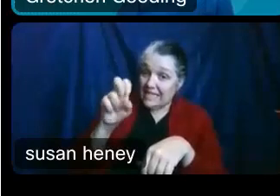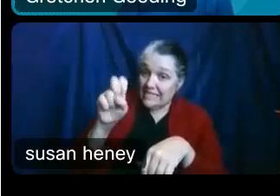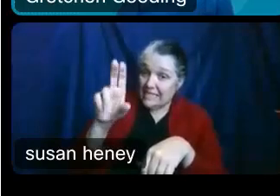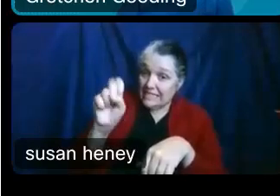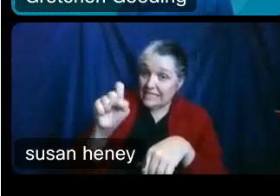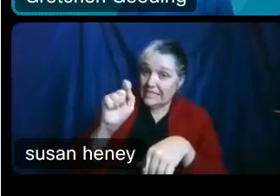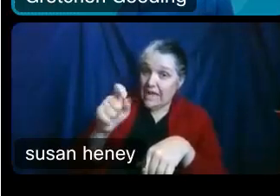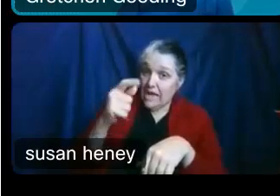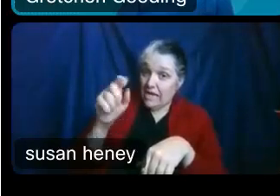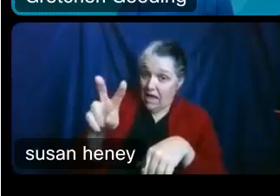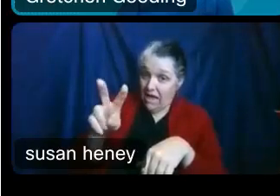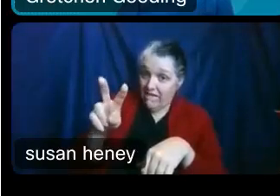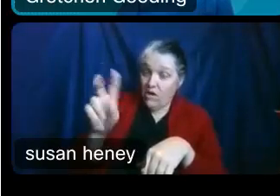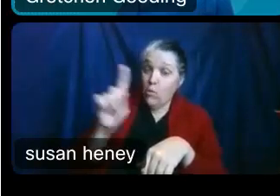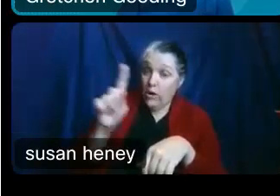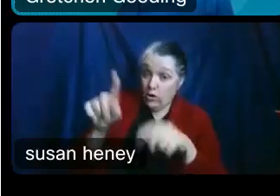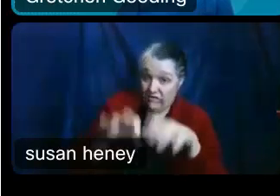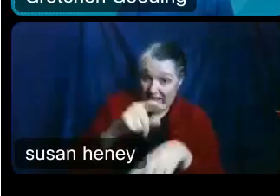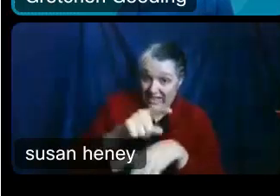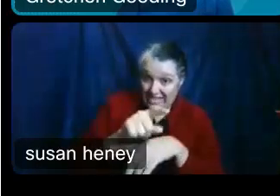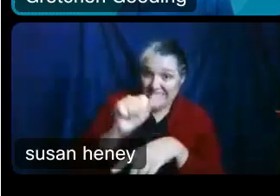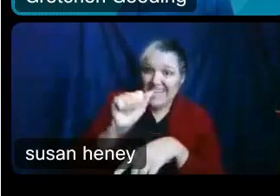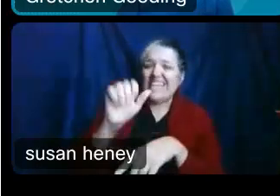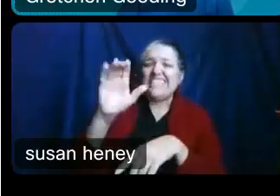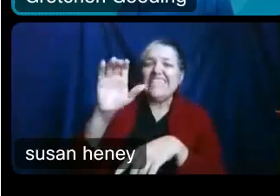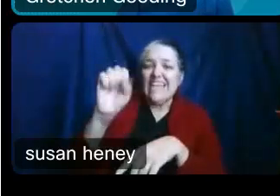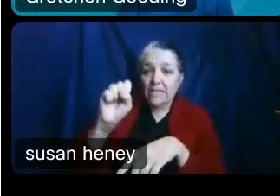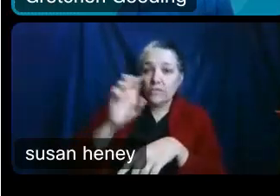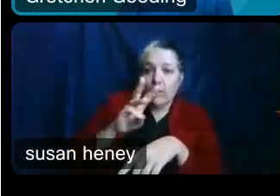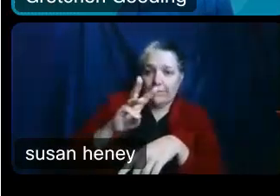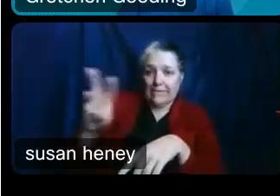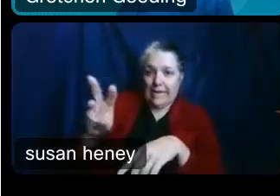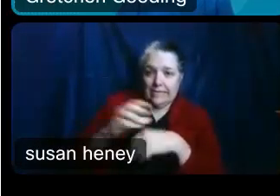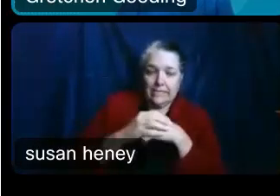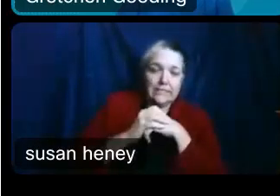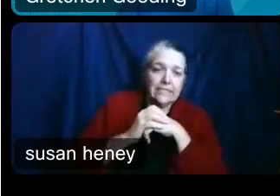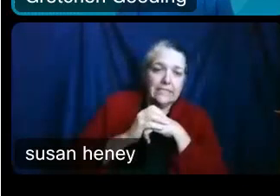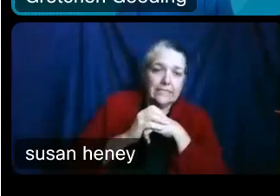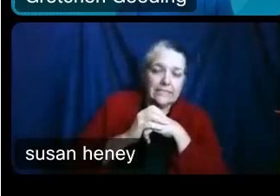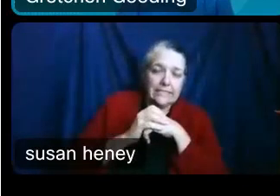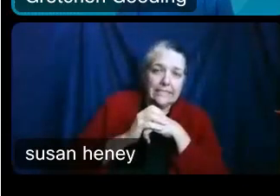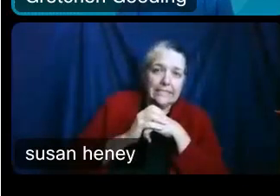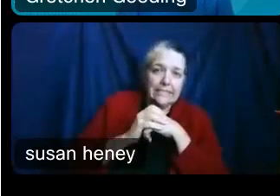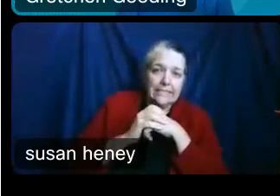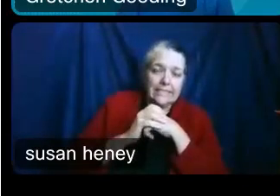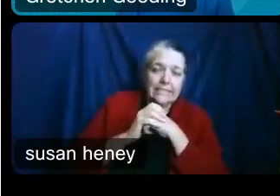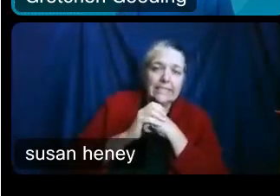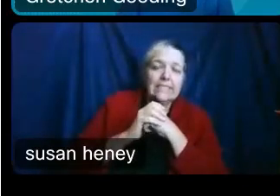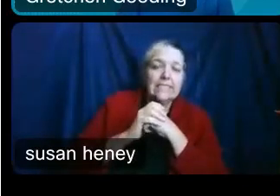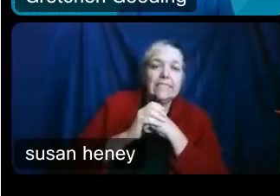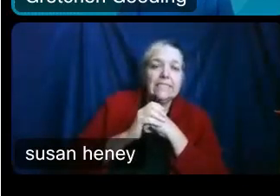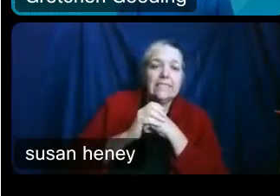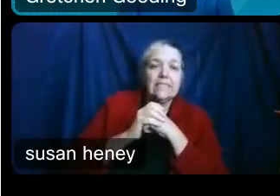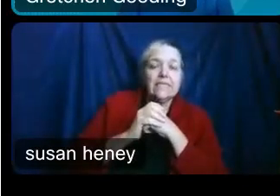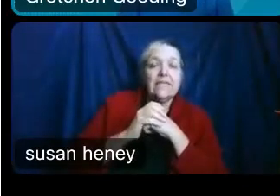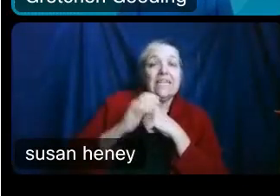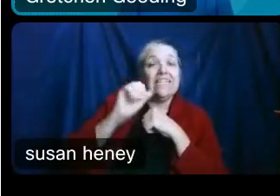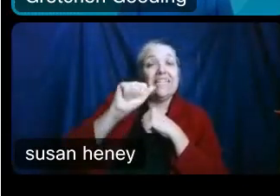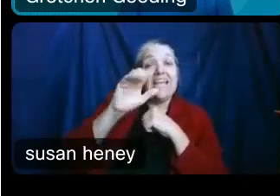on the ACS website. The ACS summary file includes all estimates